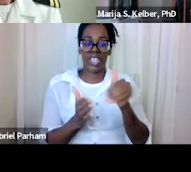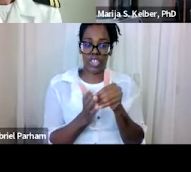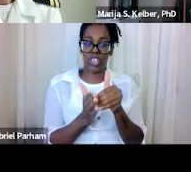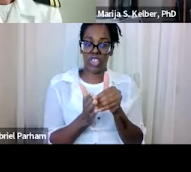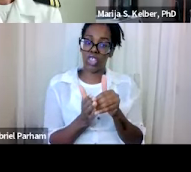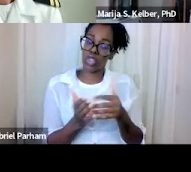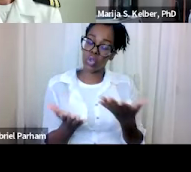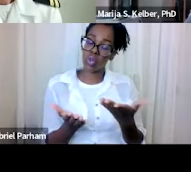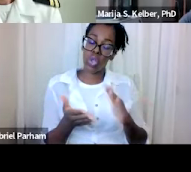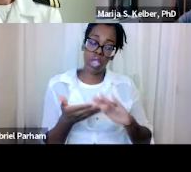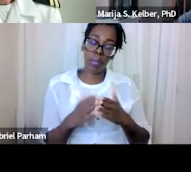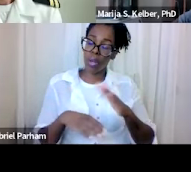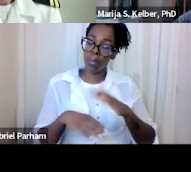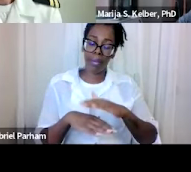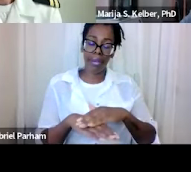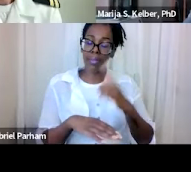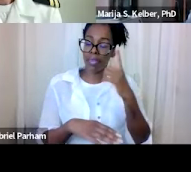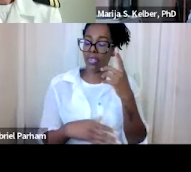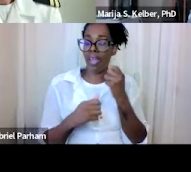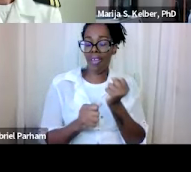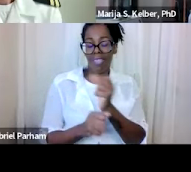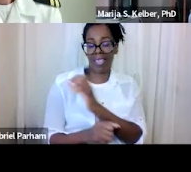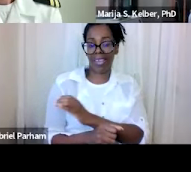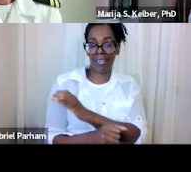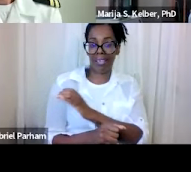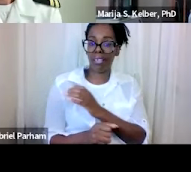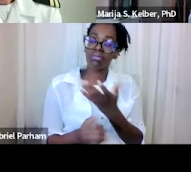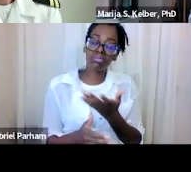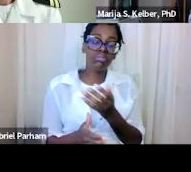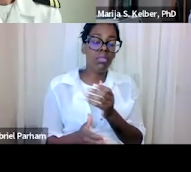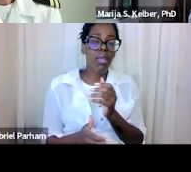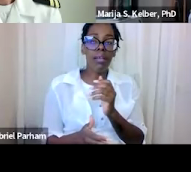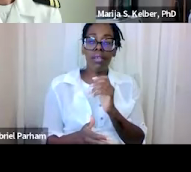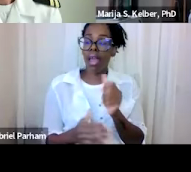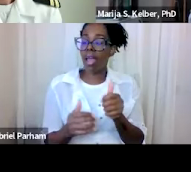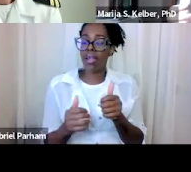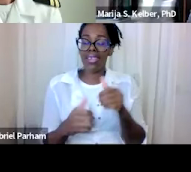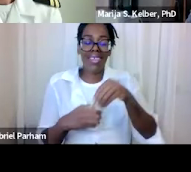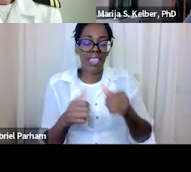they're community-based mental health clinics, reside a little bit outside of the main VA structure.